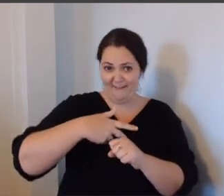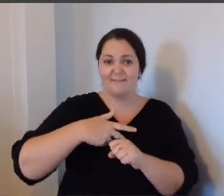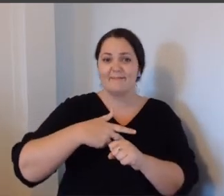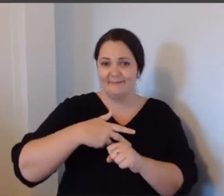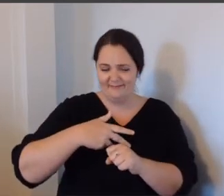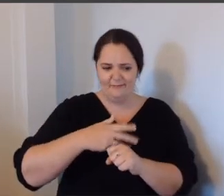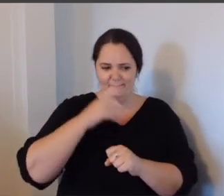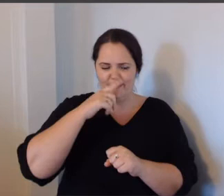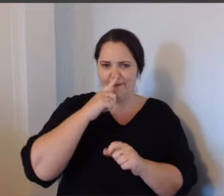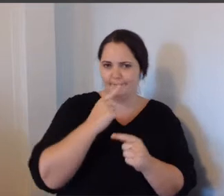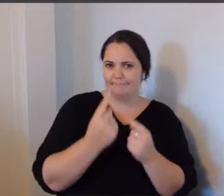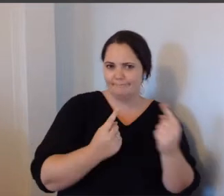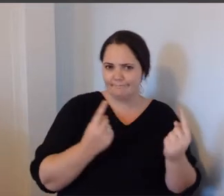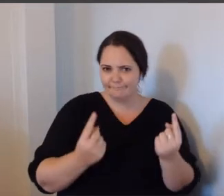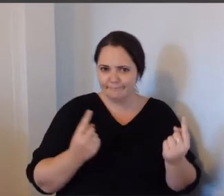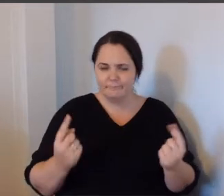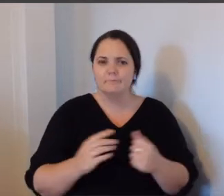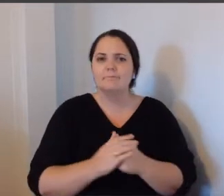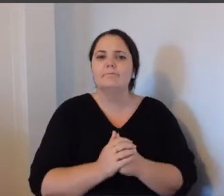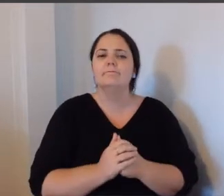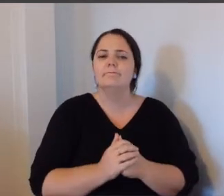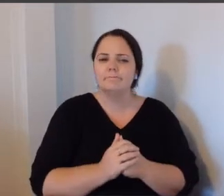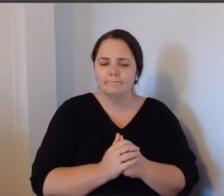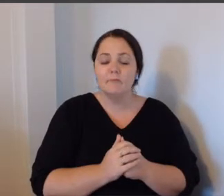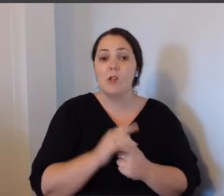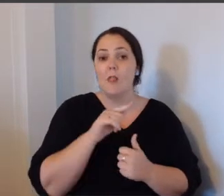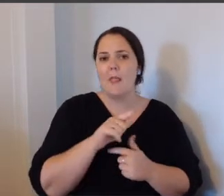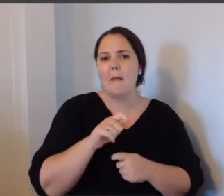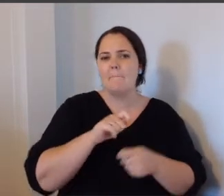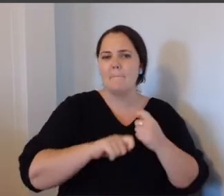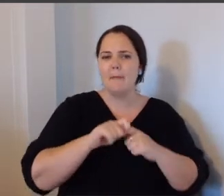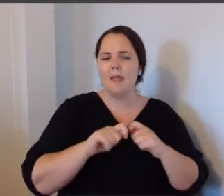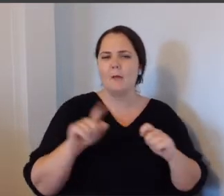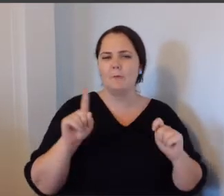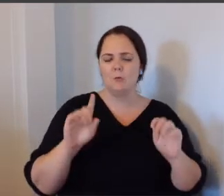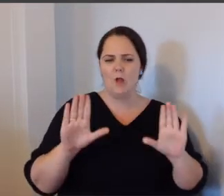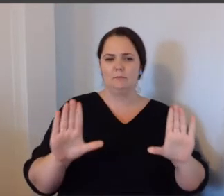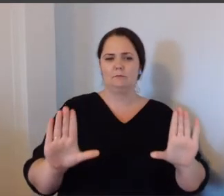placed in. We can we can just start to see the emergence of what art historians called linear